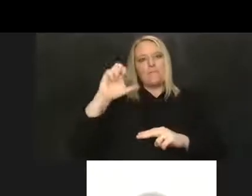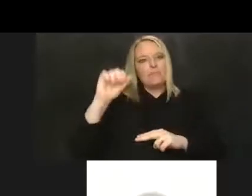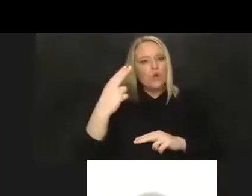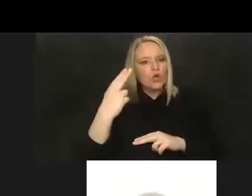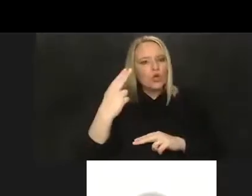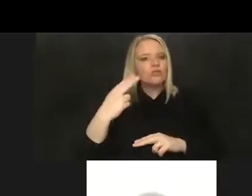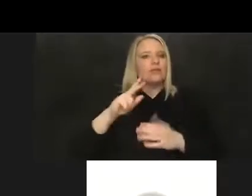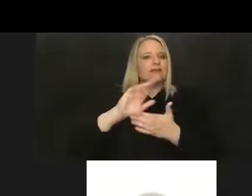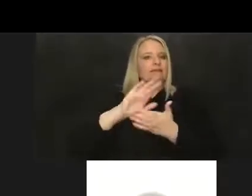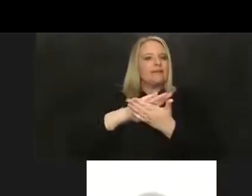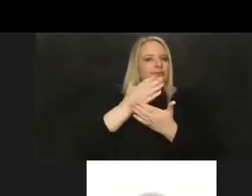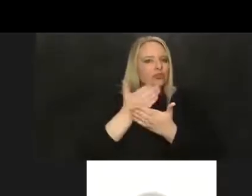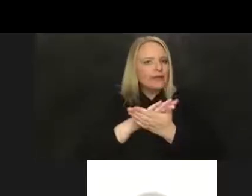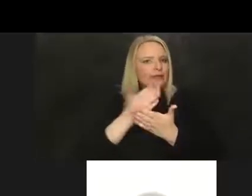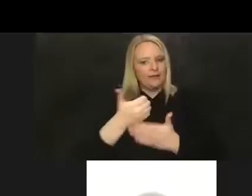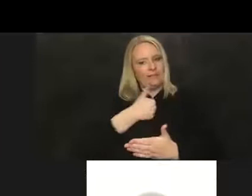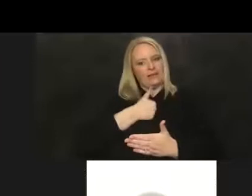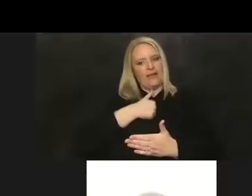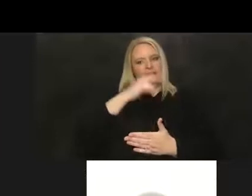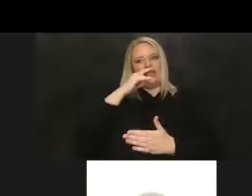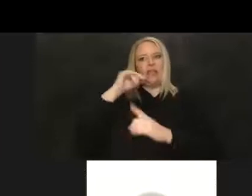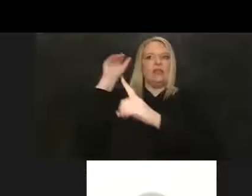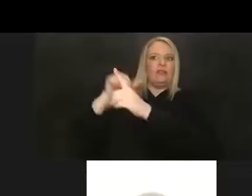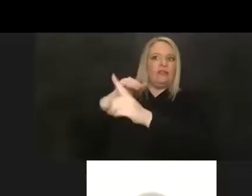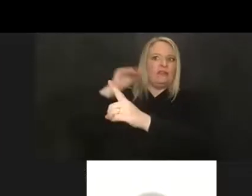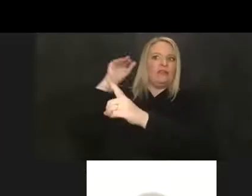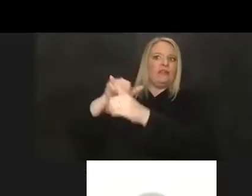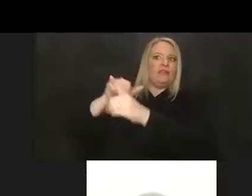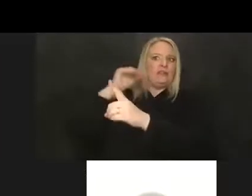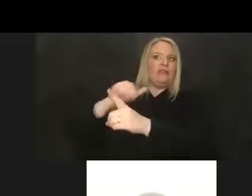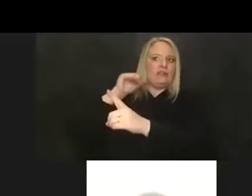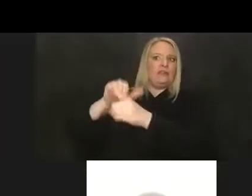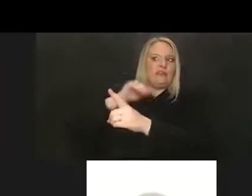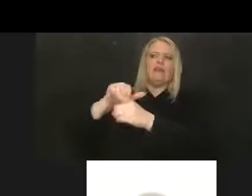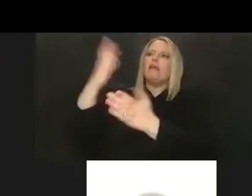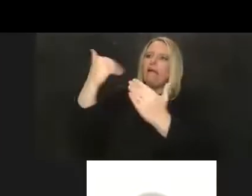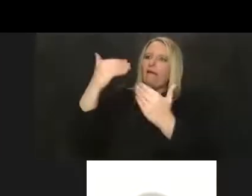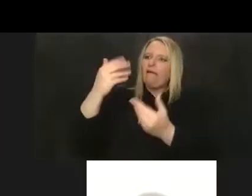I was just that kid that just nagged everybody, "Just tell me a story, where did you come from,